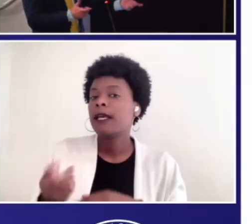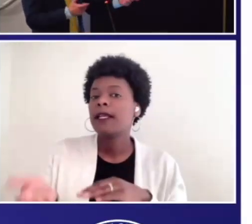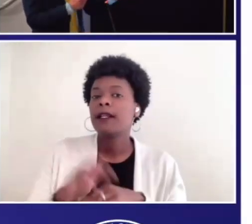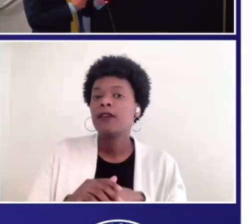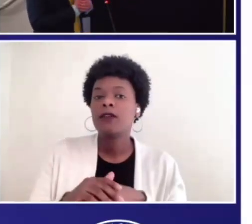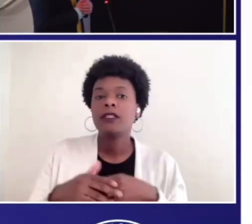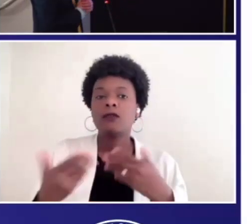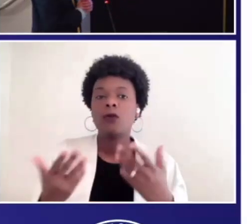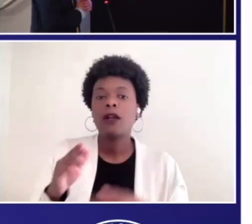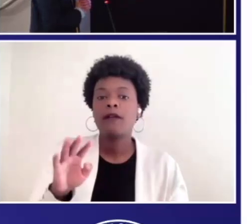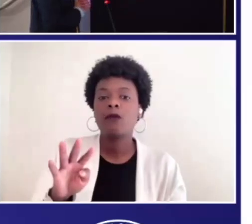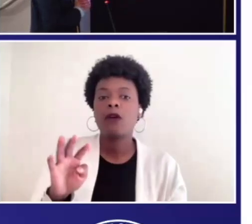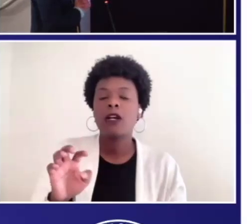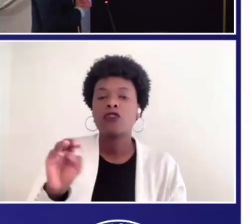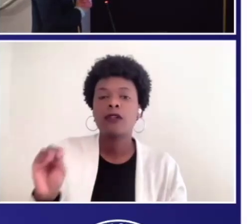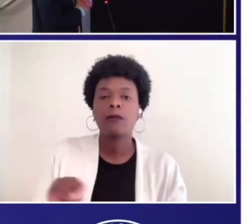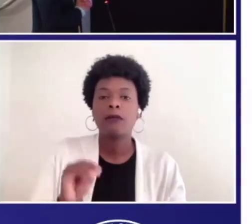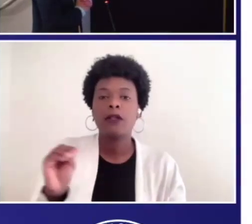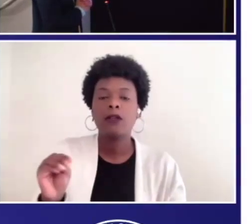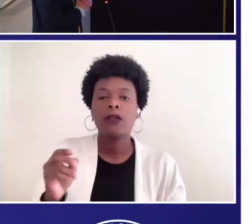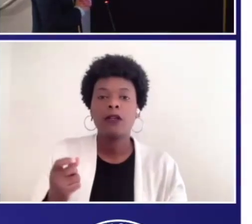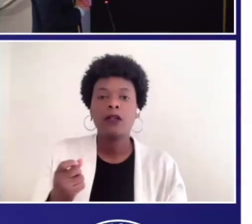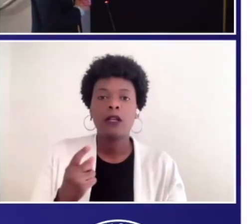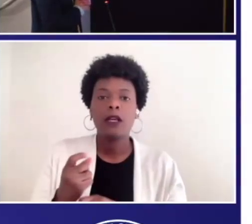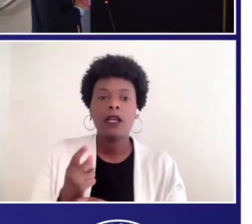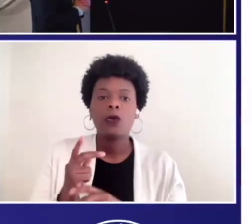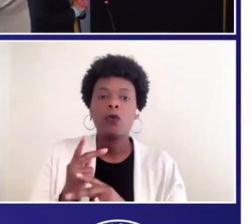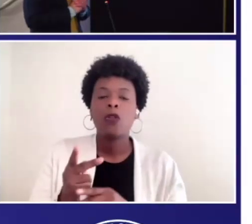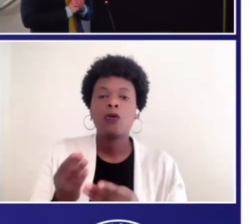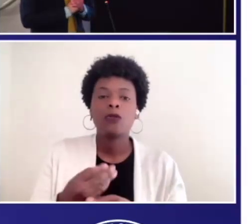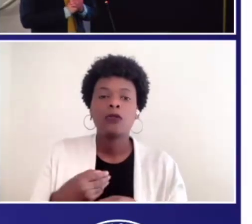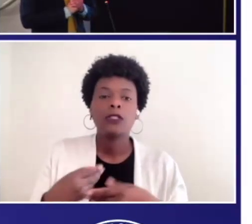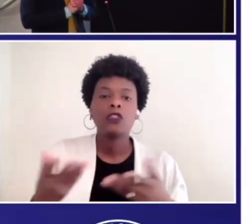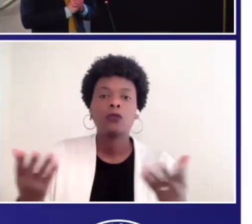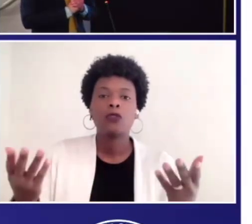million annual loan disbursements that occurred to those additional programs,